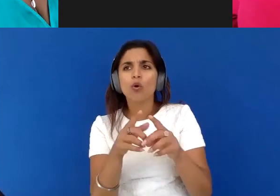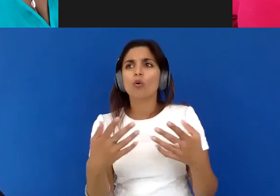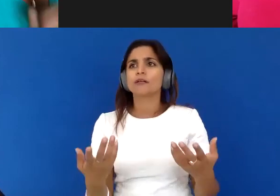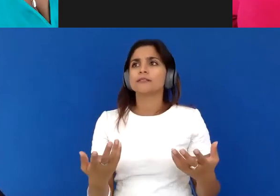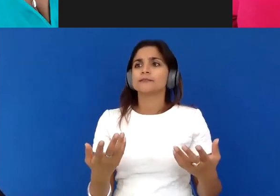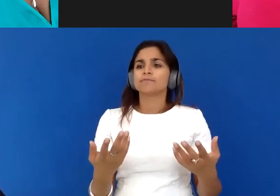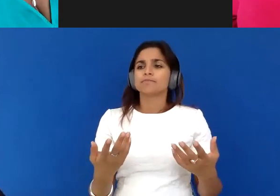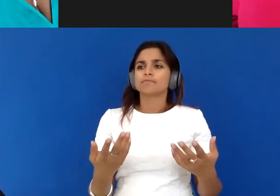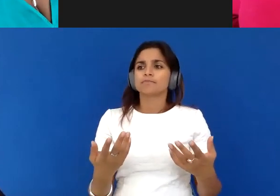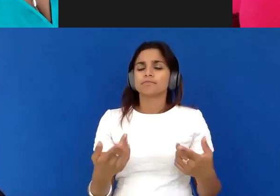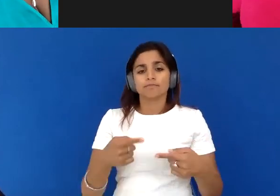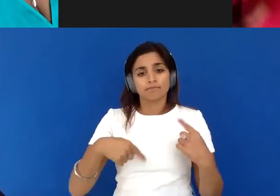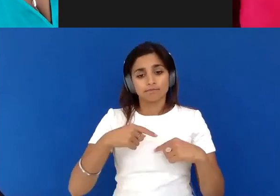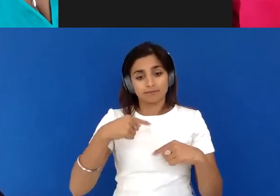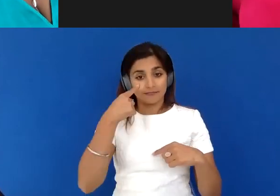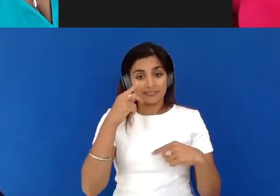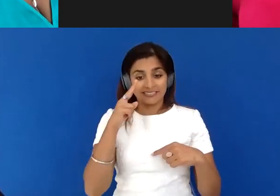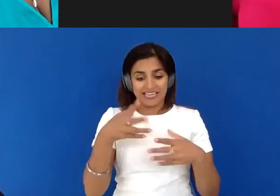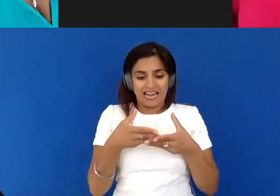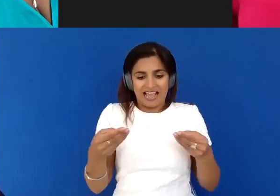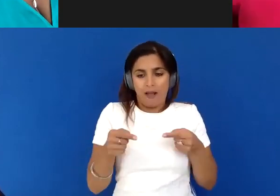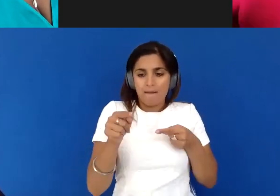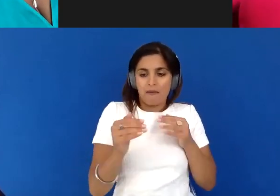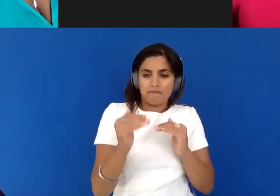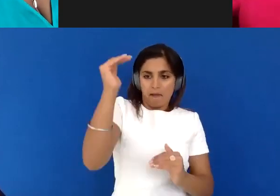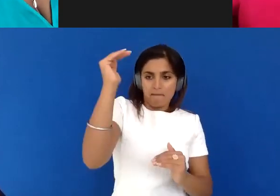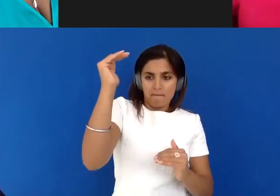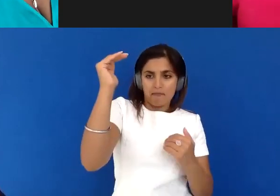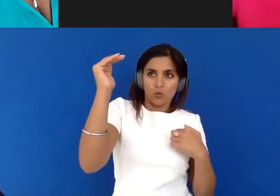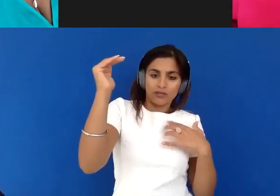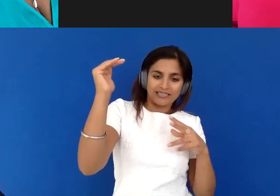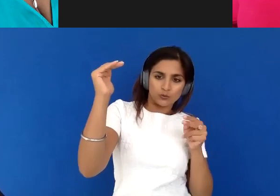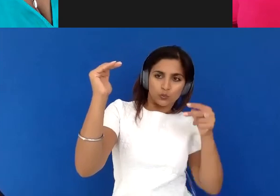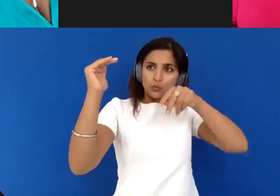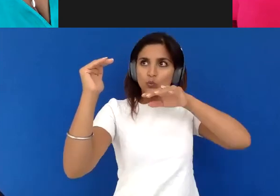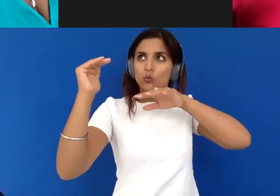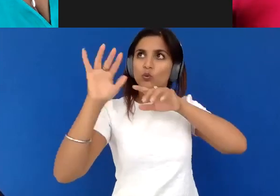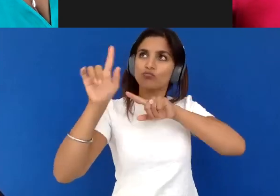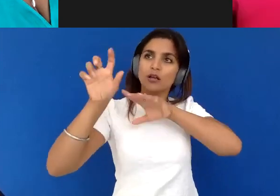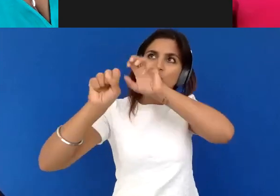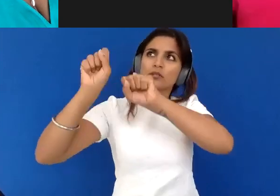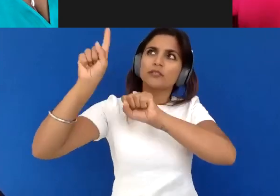the gap on behalf of our land, on behalf of the world that we live in we are the drivers queer